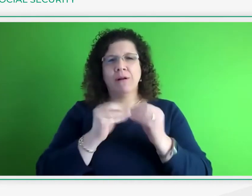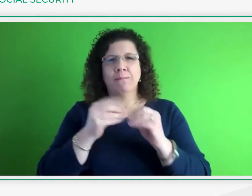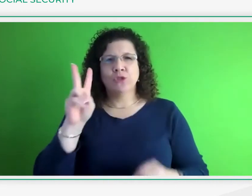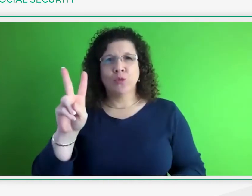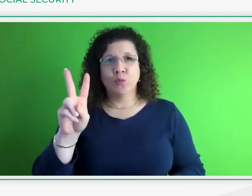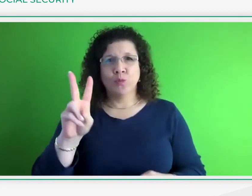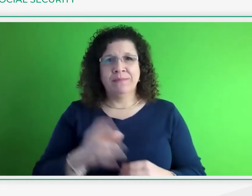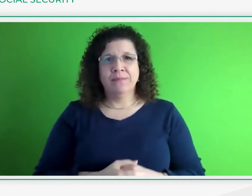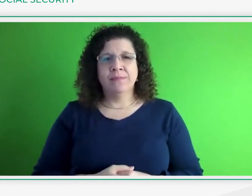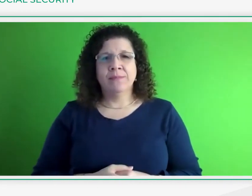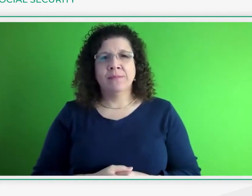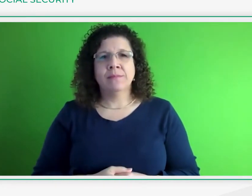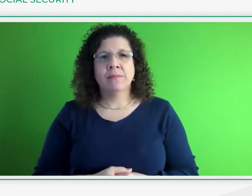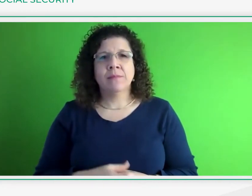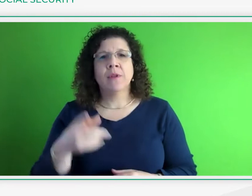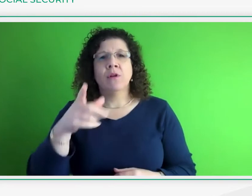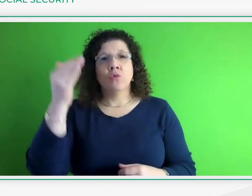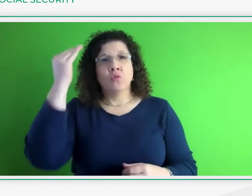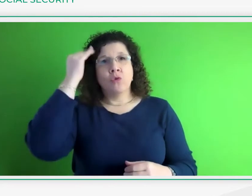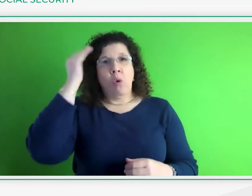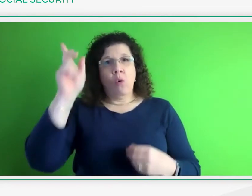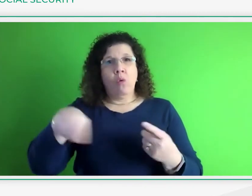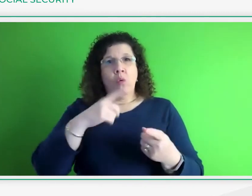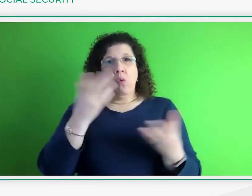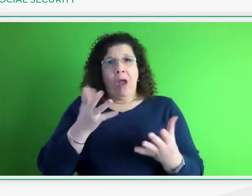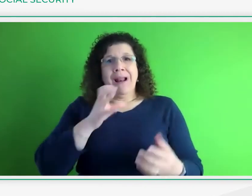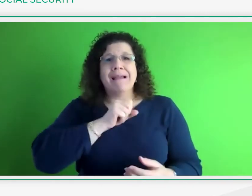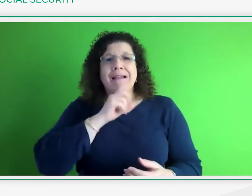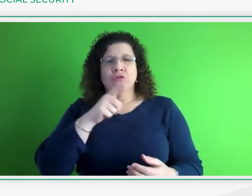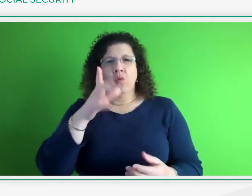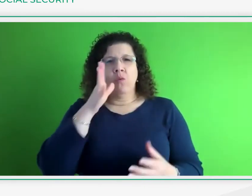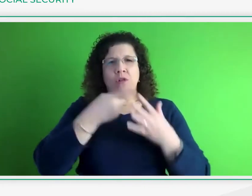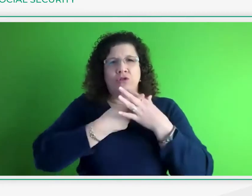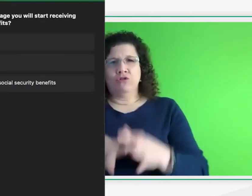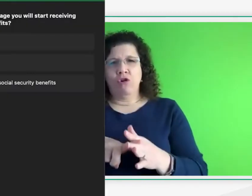The second poll question that we have for you today is: Do you know what age that you